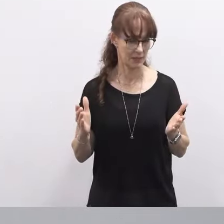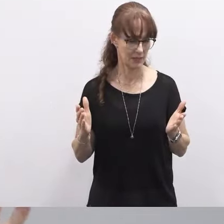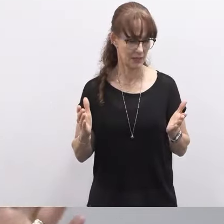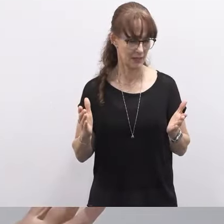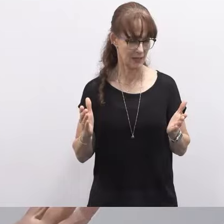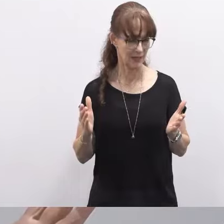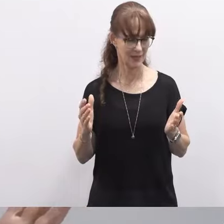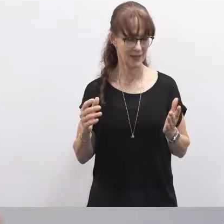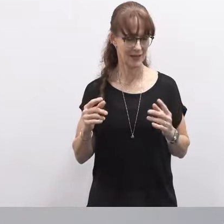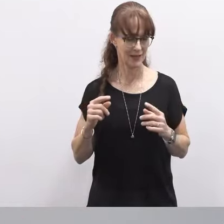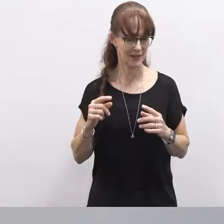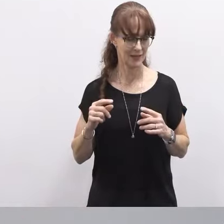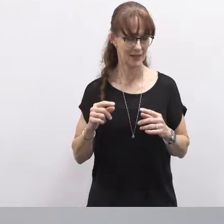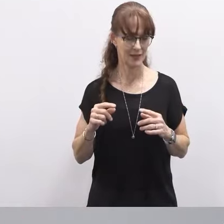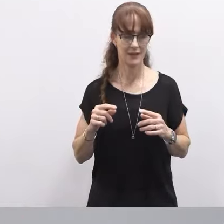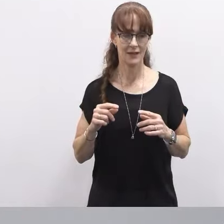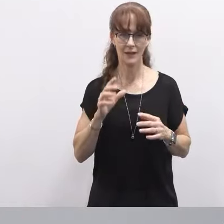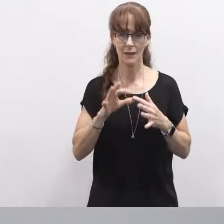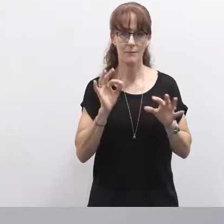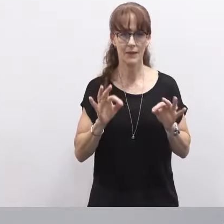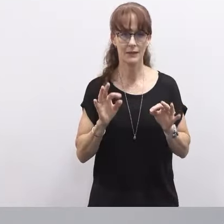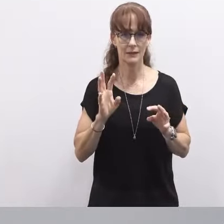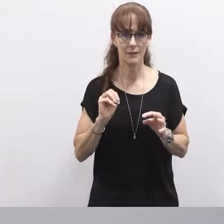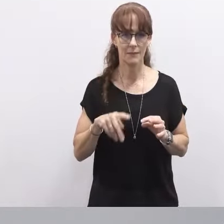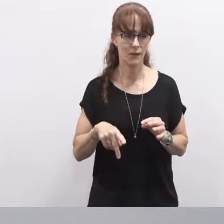essentially we haven't obviously picked a map yet.